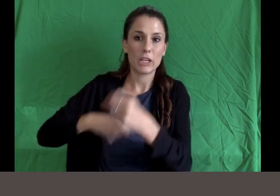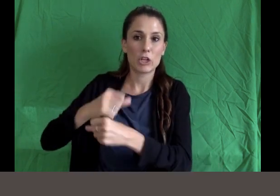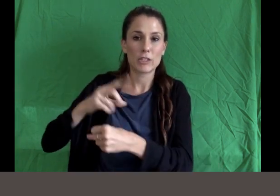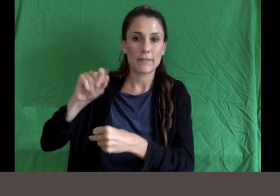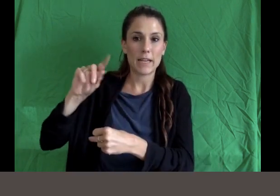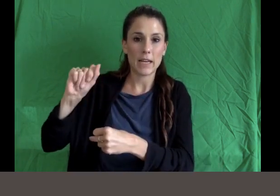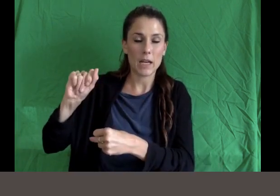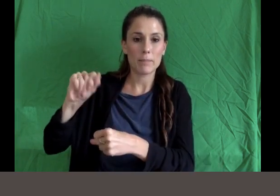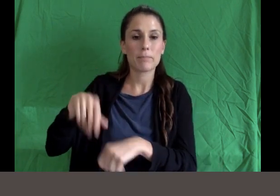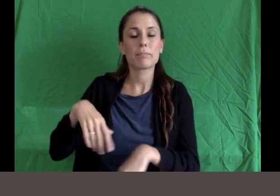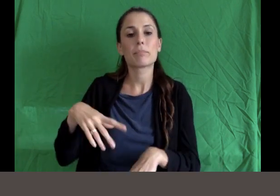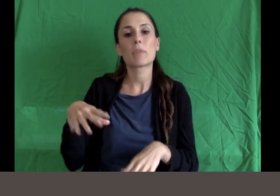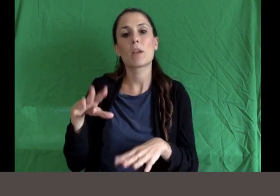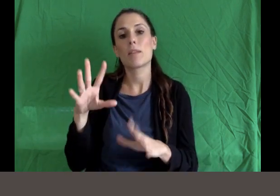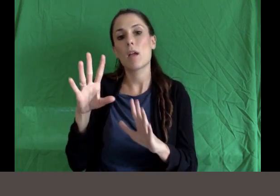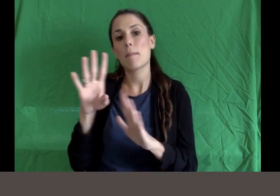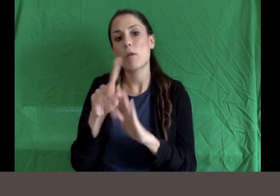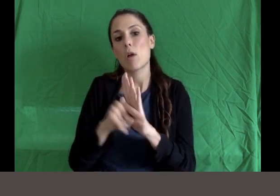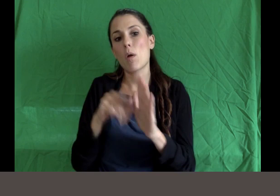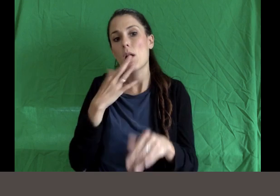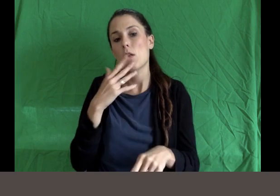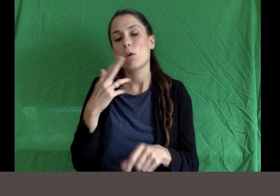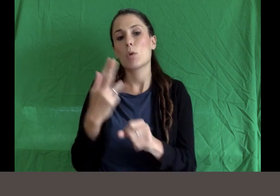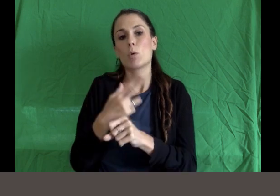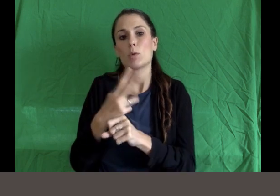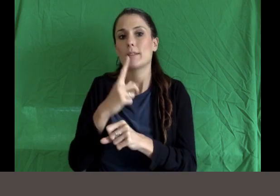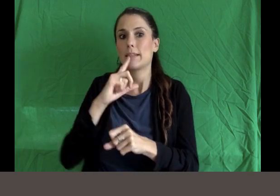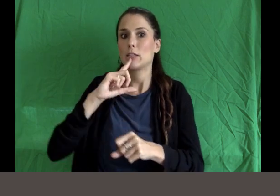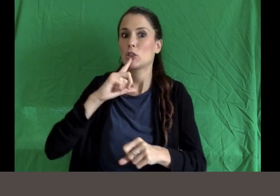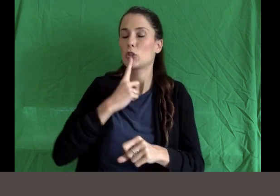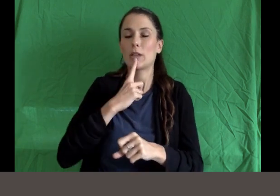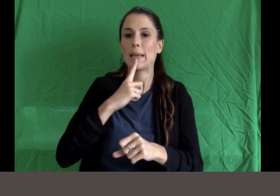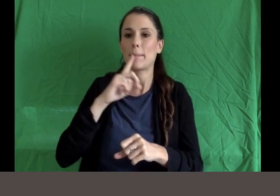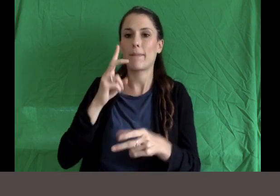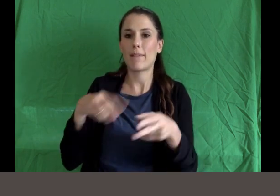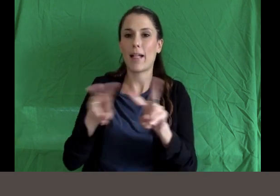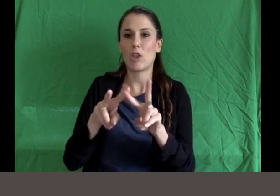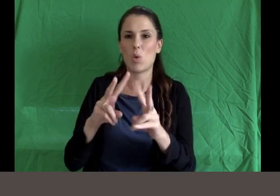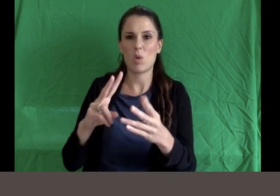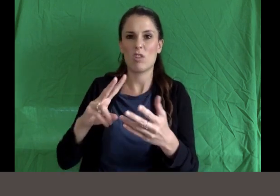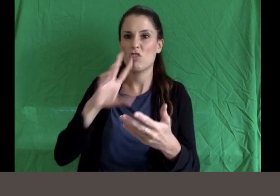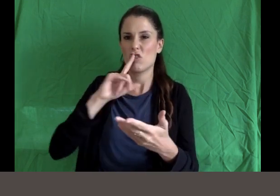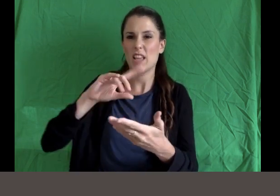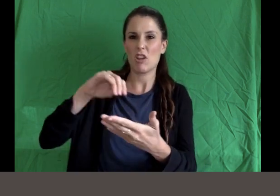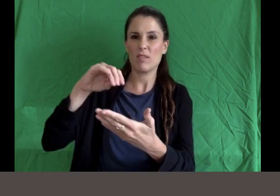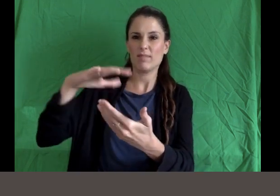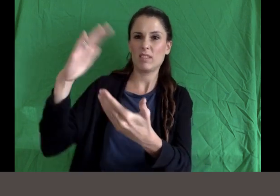i'd love about this chart is there's no real legend but there is a key and this key is just one